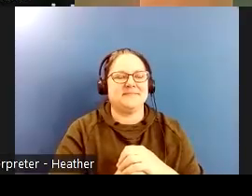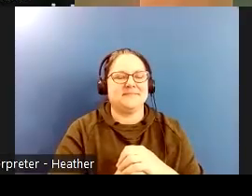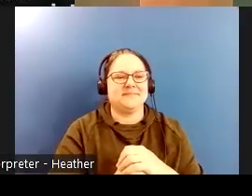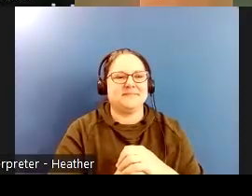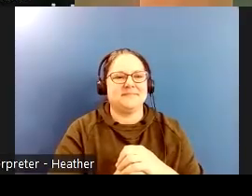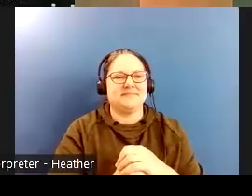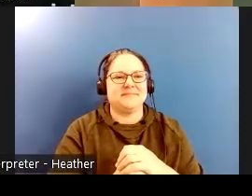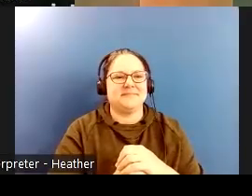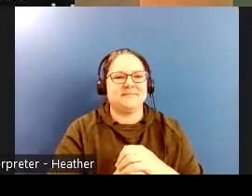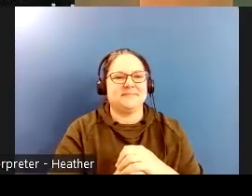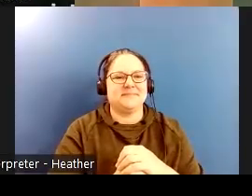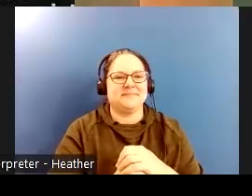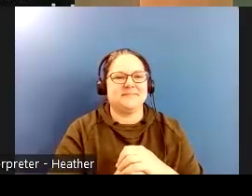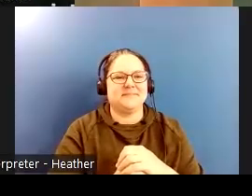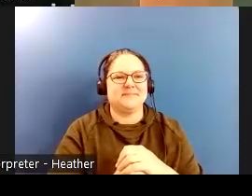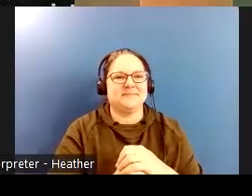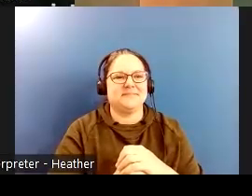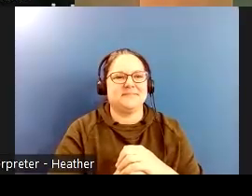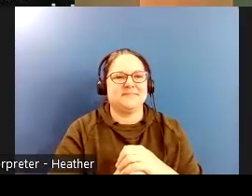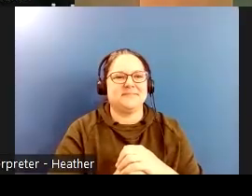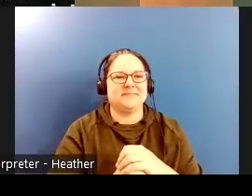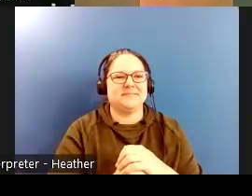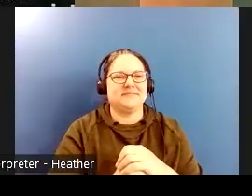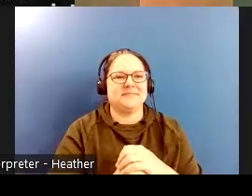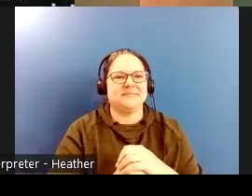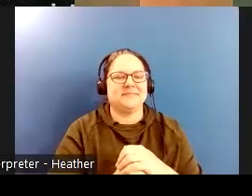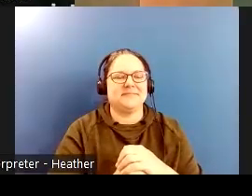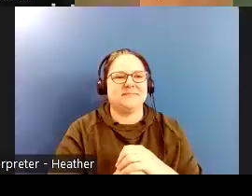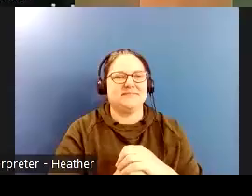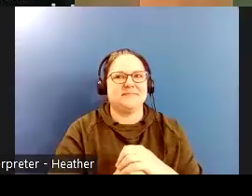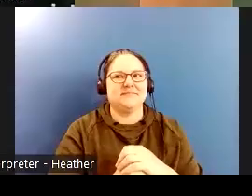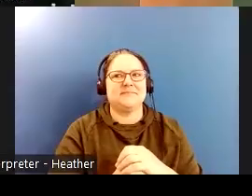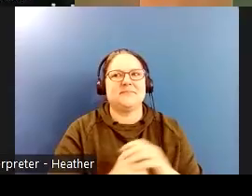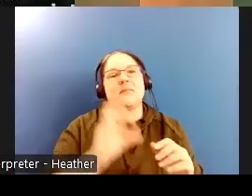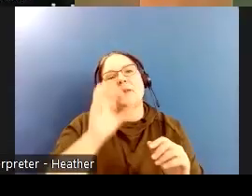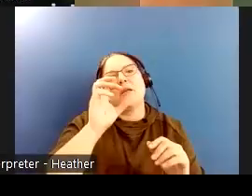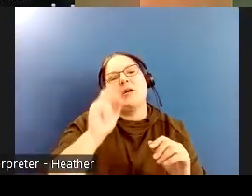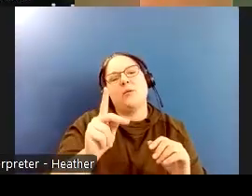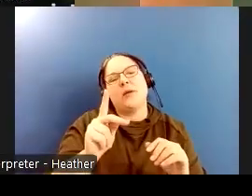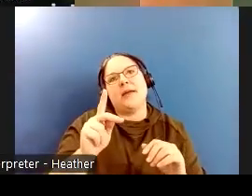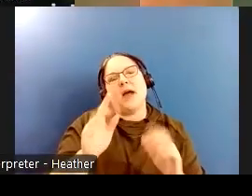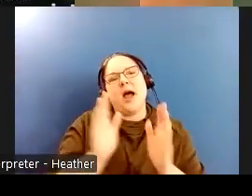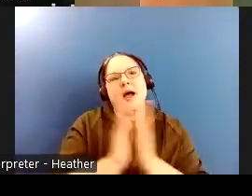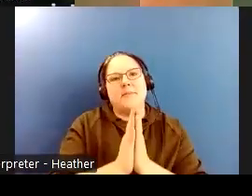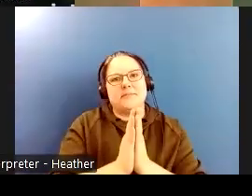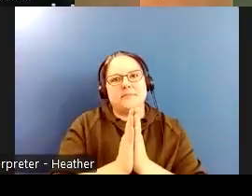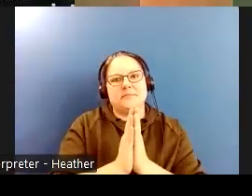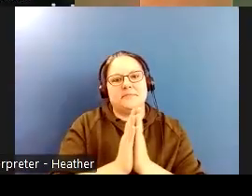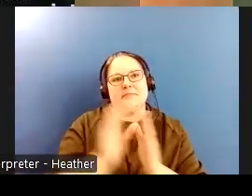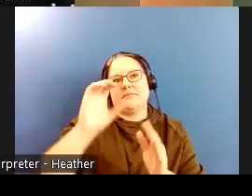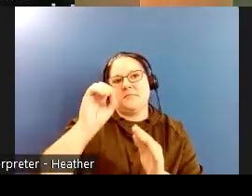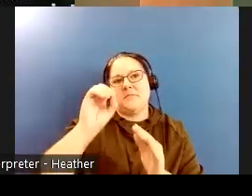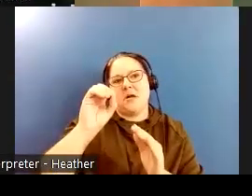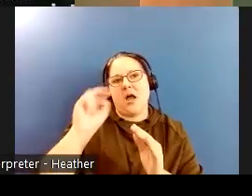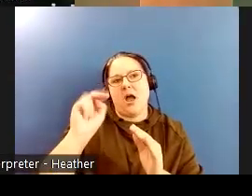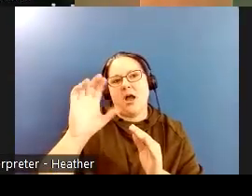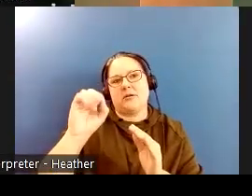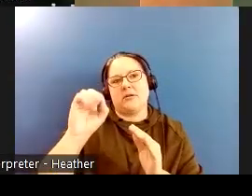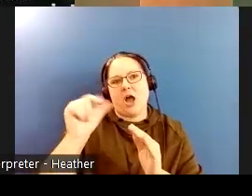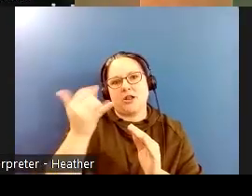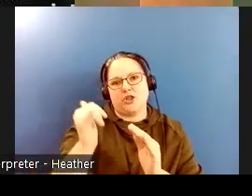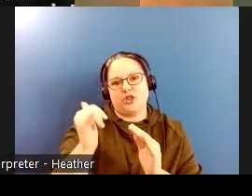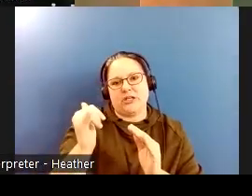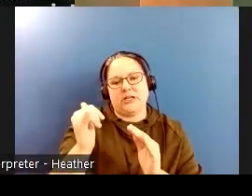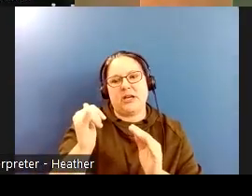problem and the problem is that um oncology has um evolved so fast and so massive that there is